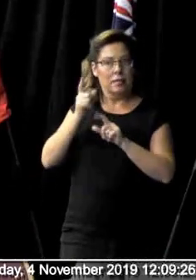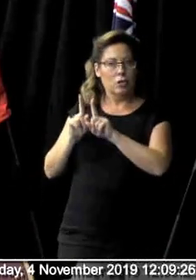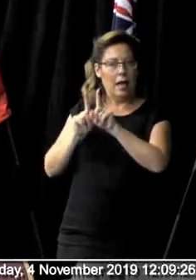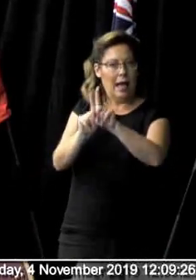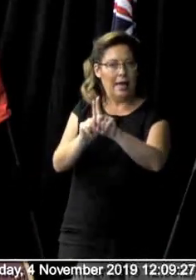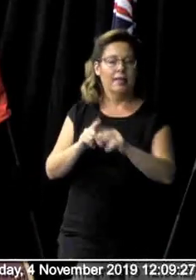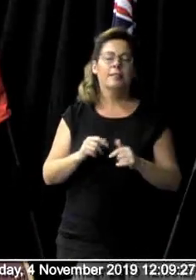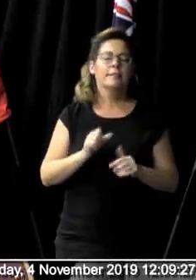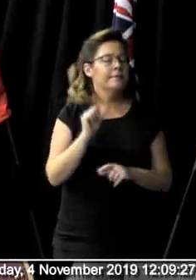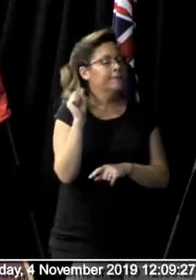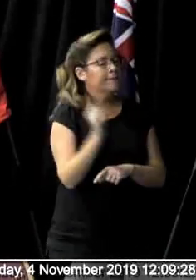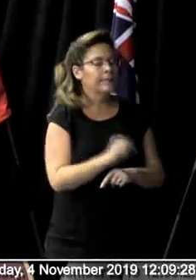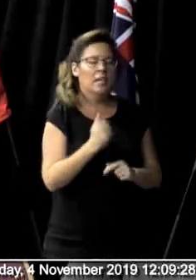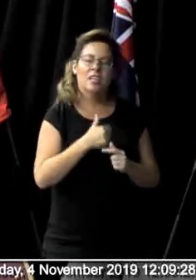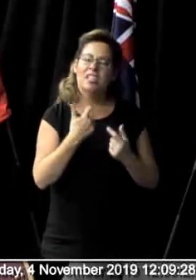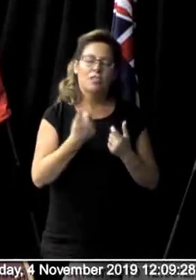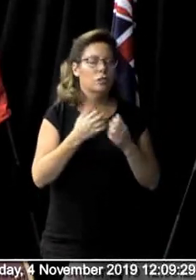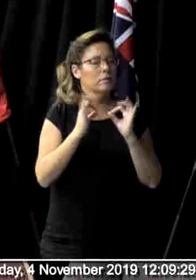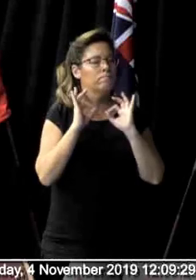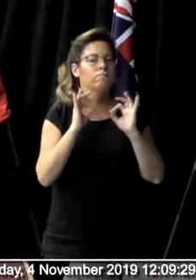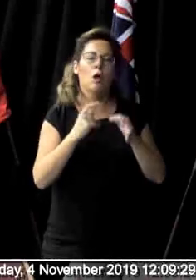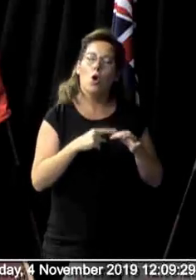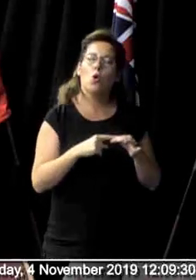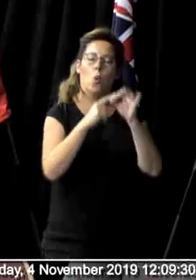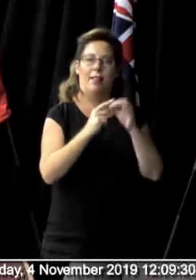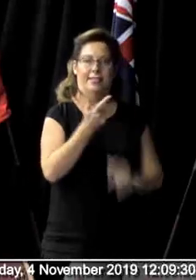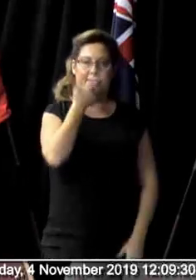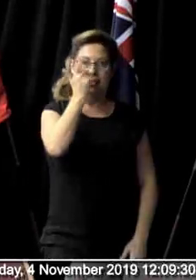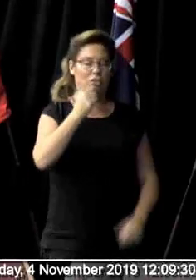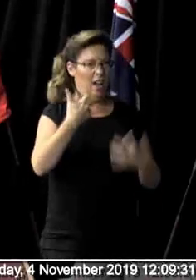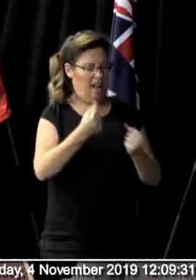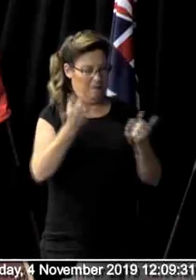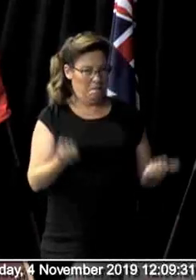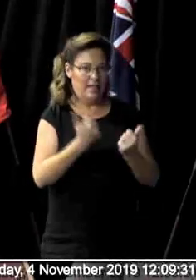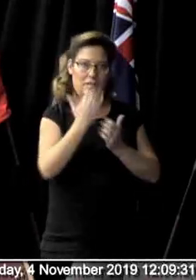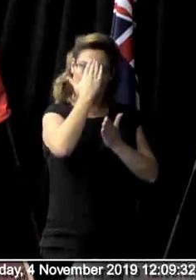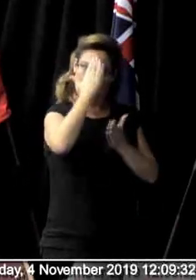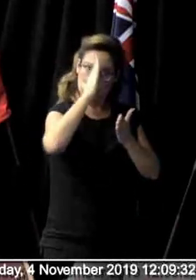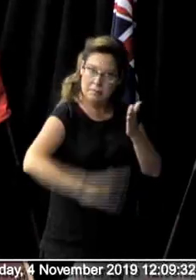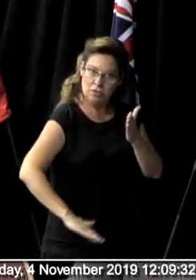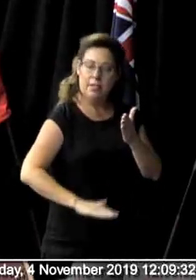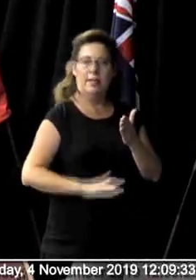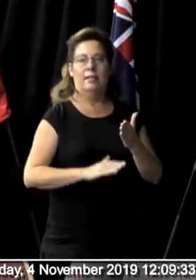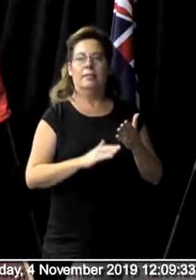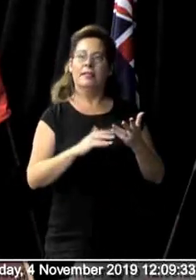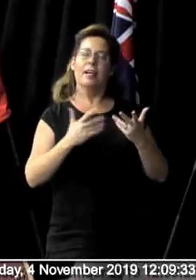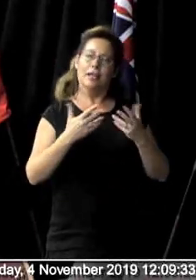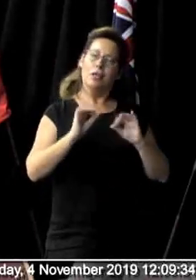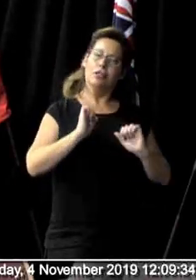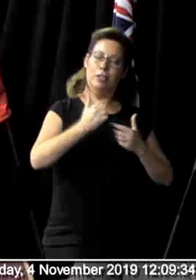She was – she was experienced, she was – she had a very quiet manner about her.